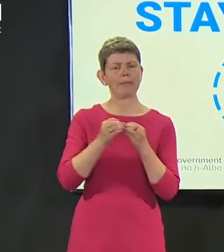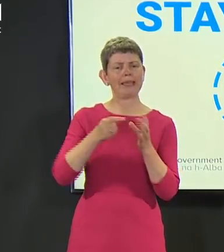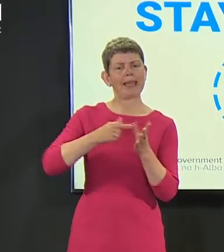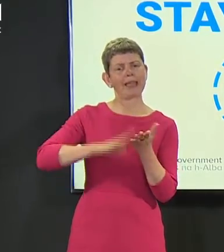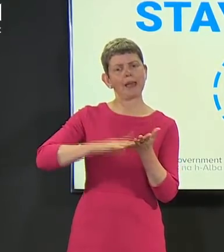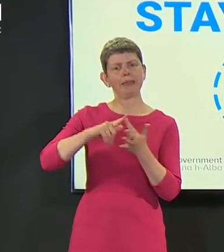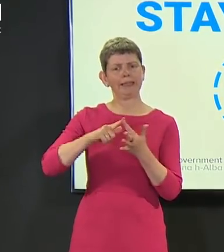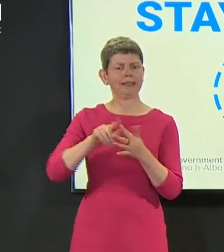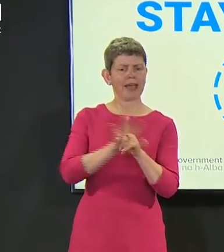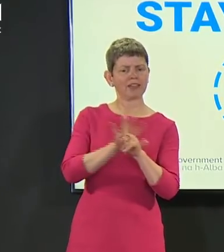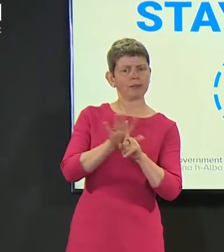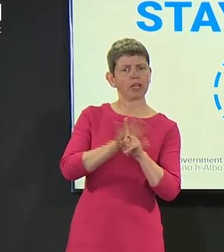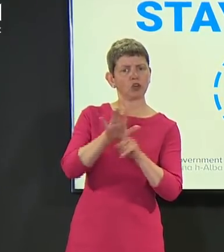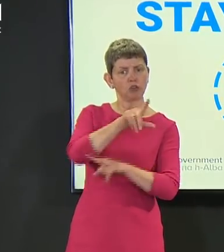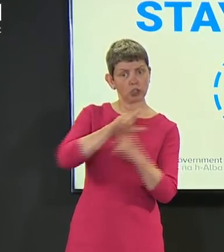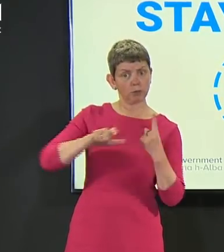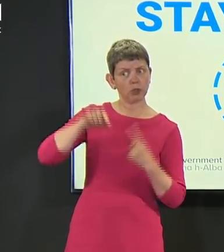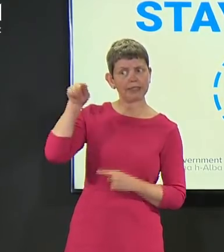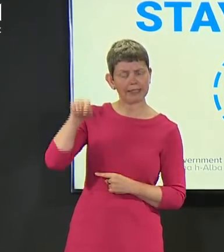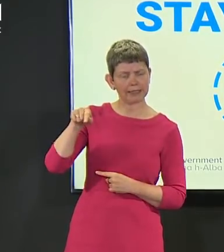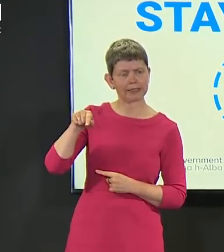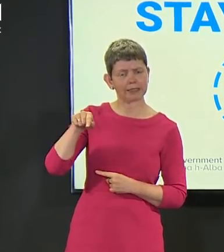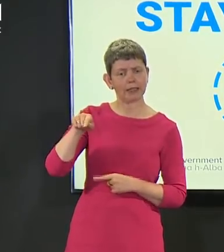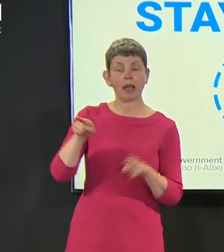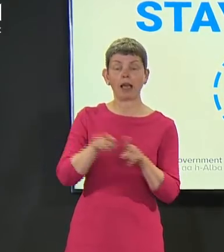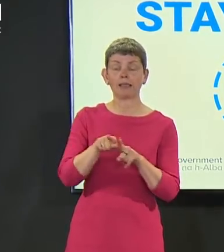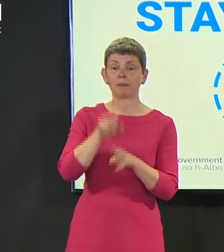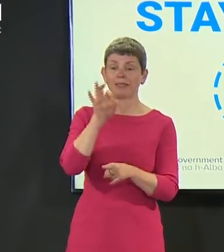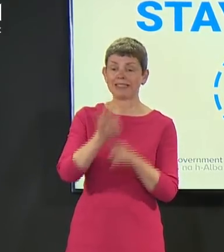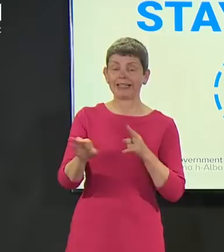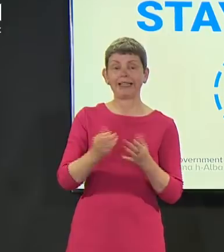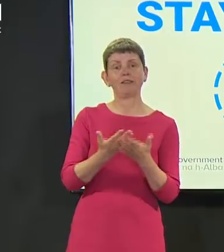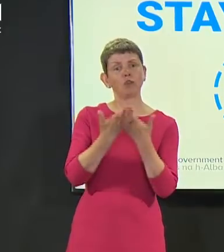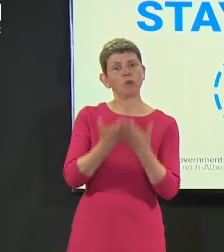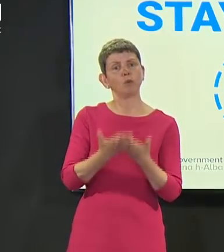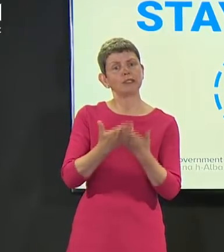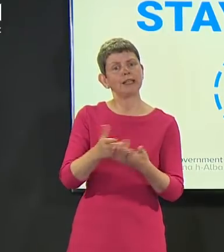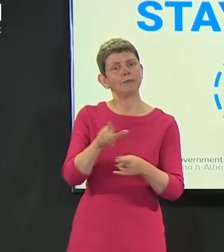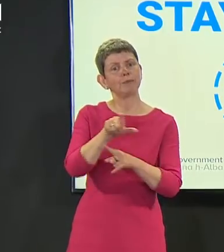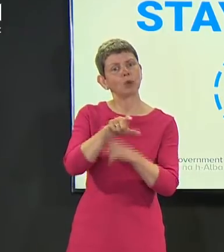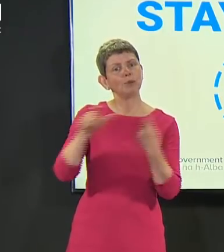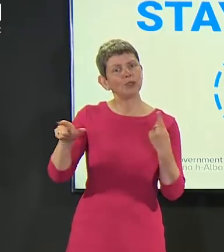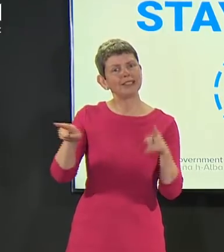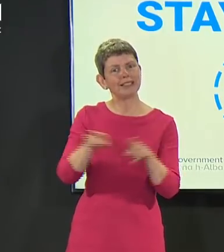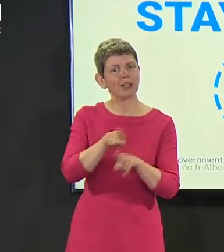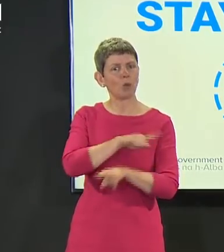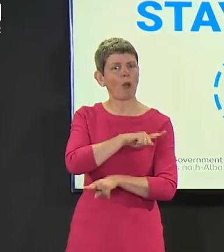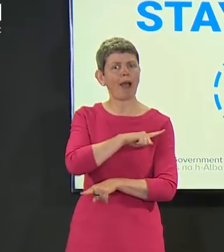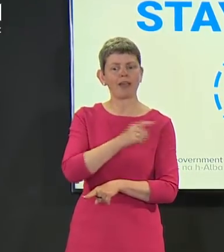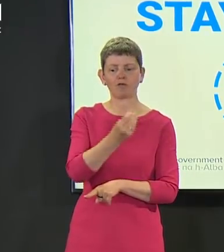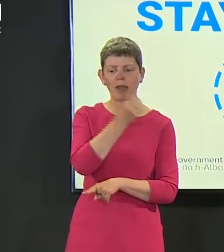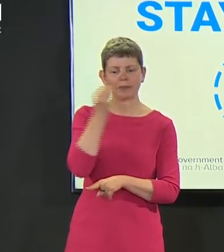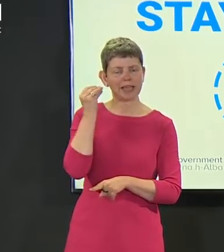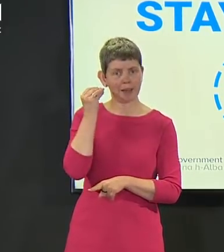and particularly relevant to our Muslim community which marks Ramadan from tomorrow Ramadan Mubarak